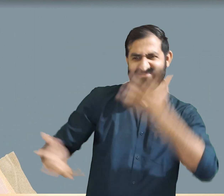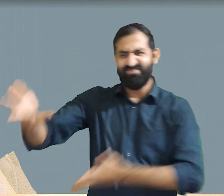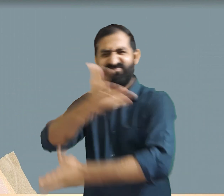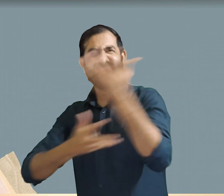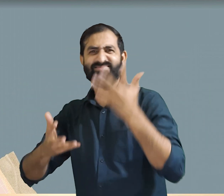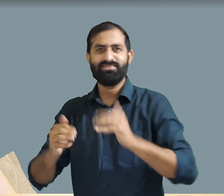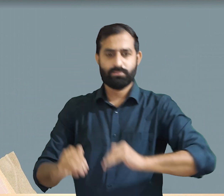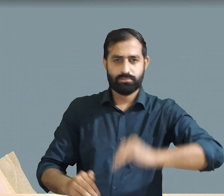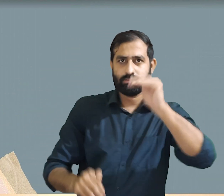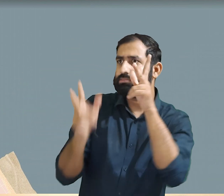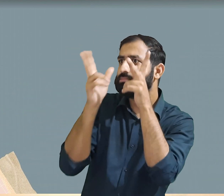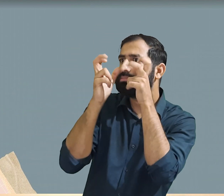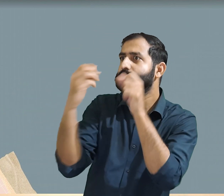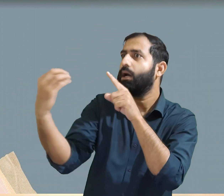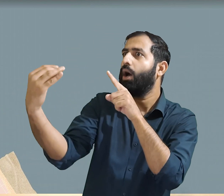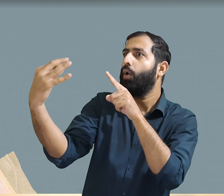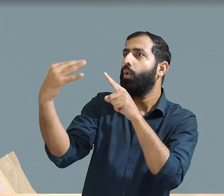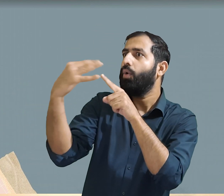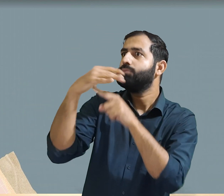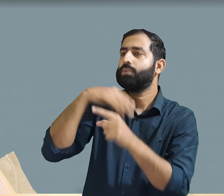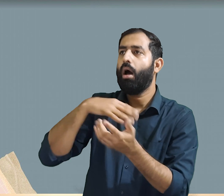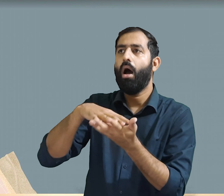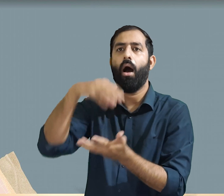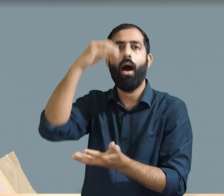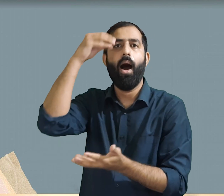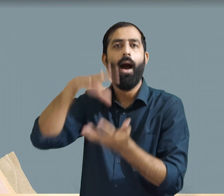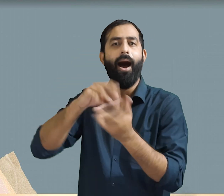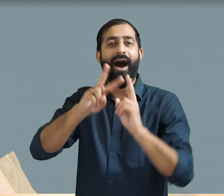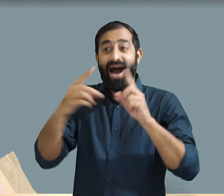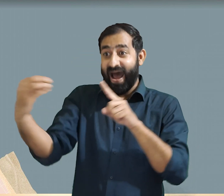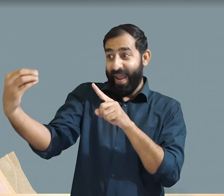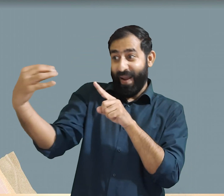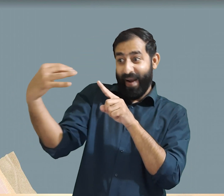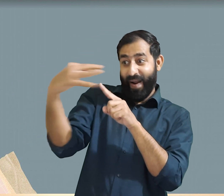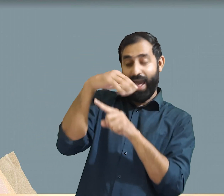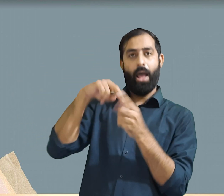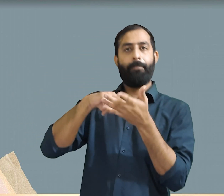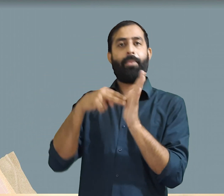From their childhood, they grab language from their peers and they acquire language by the influence